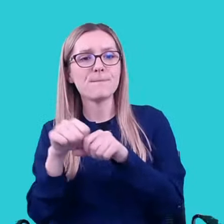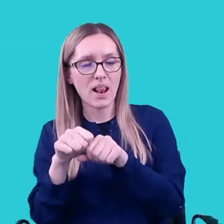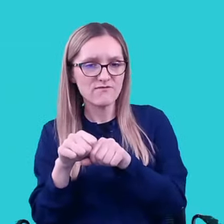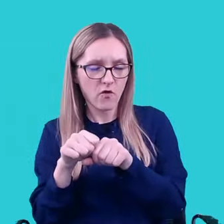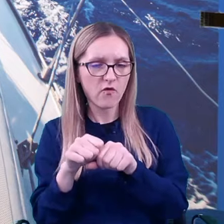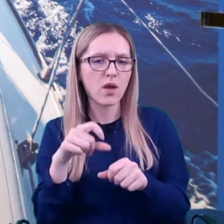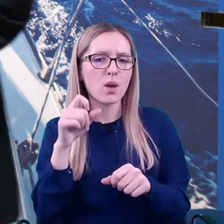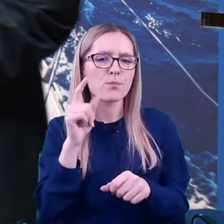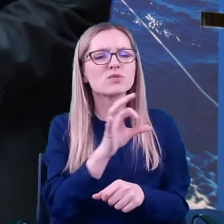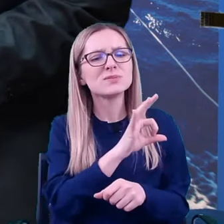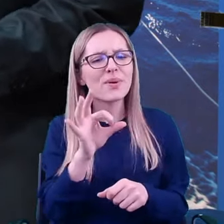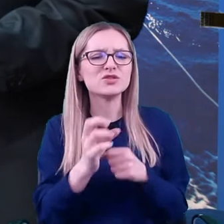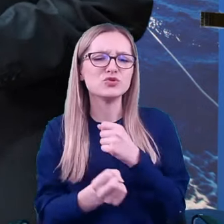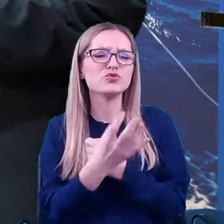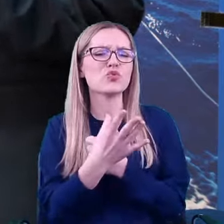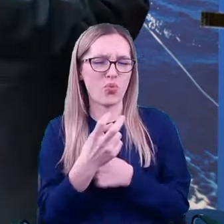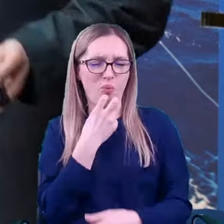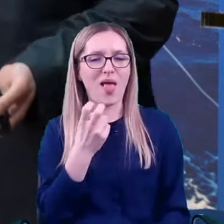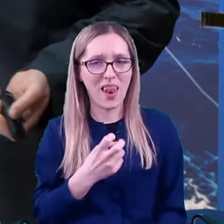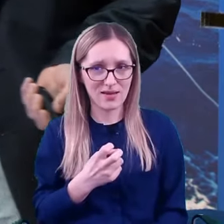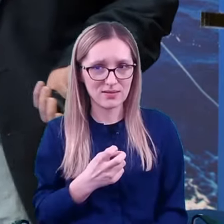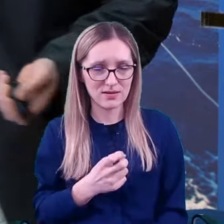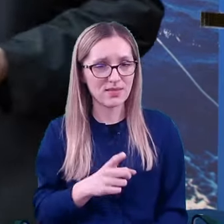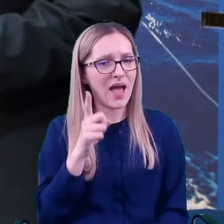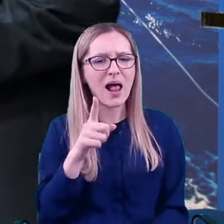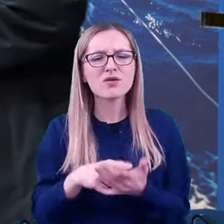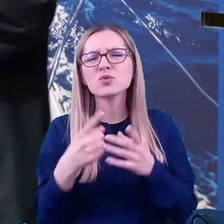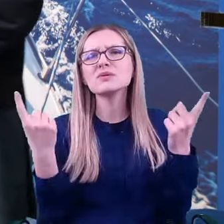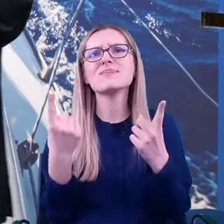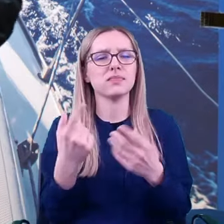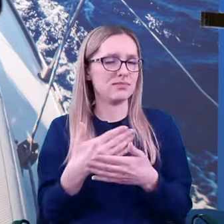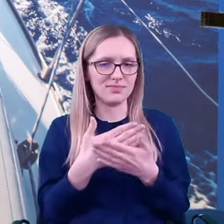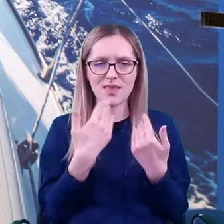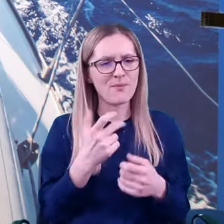However, power sources are not perfect. Each has their pros and cons.